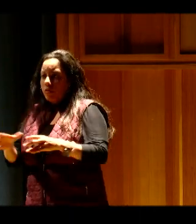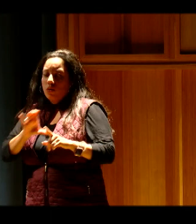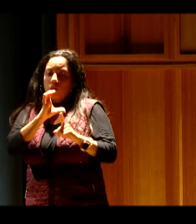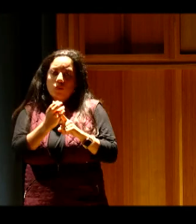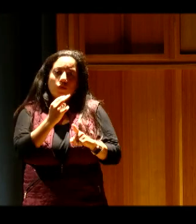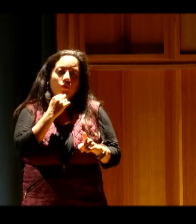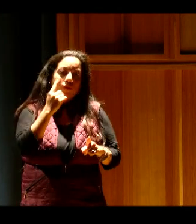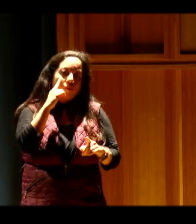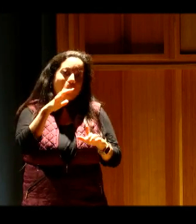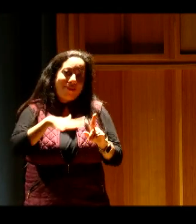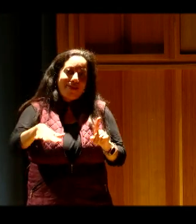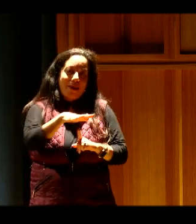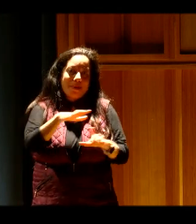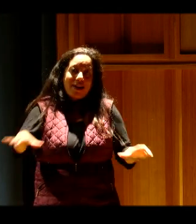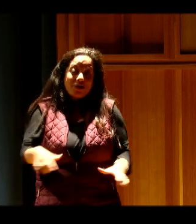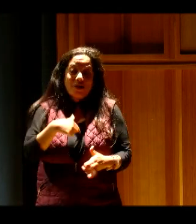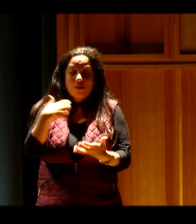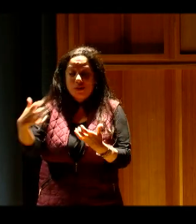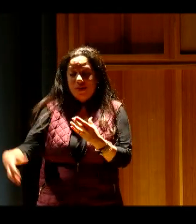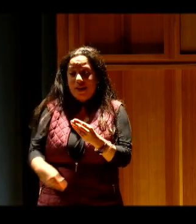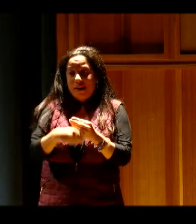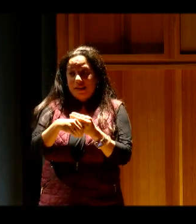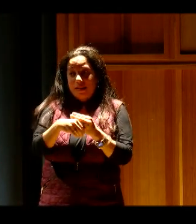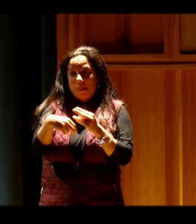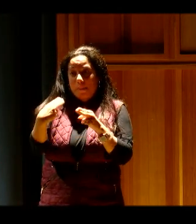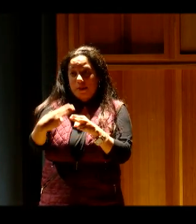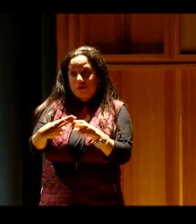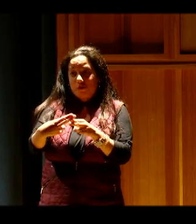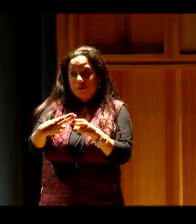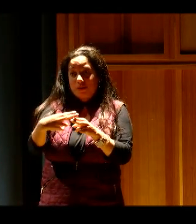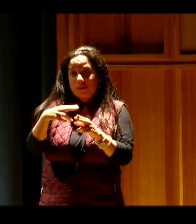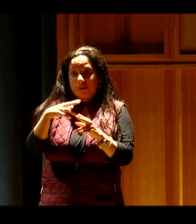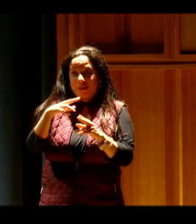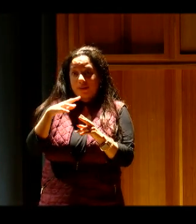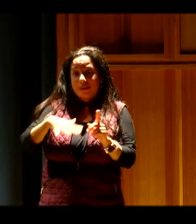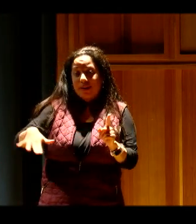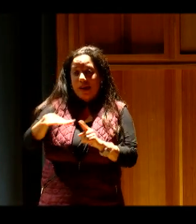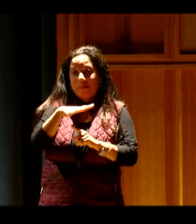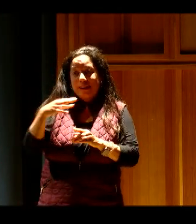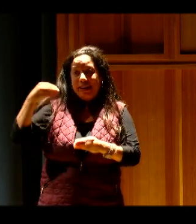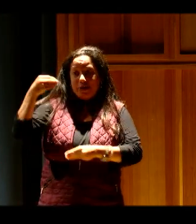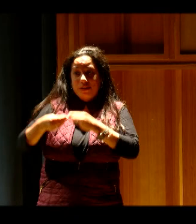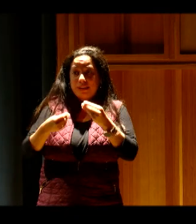and I'd like to add to that a mention of the Climate Heritage Network, which you've heard about a bit already today.